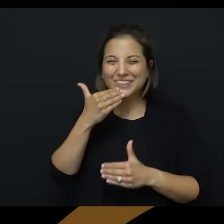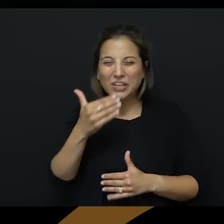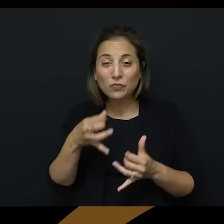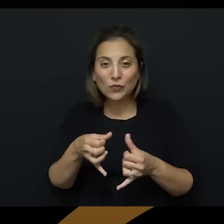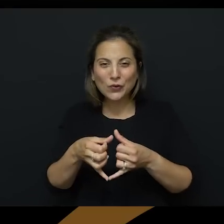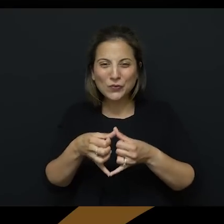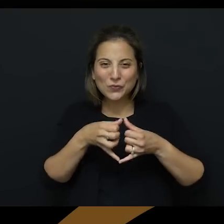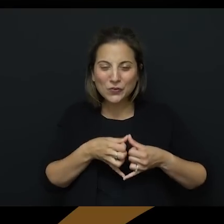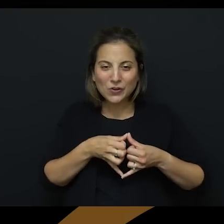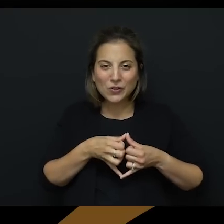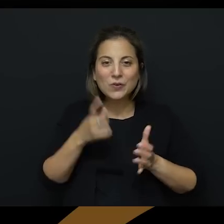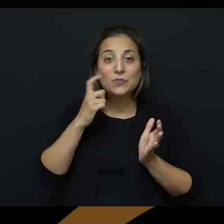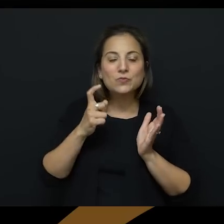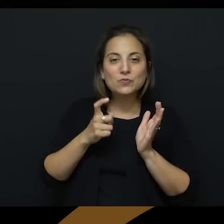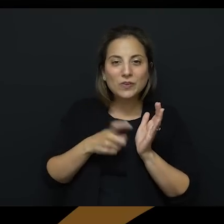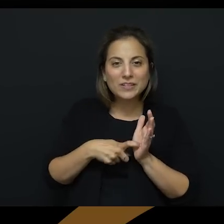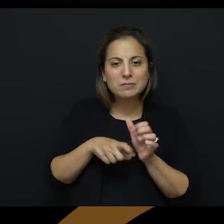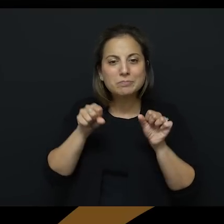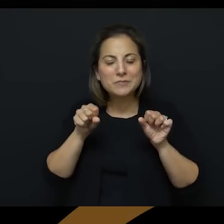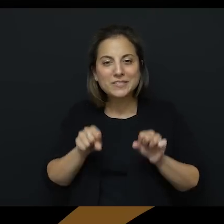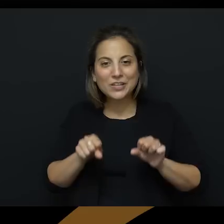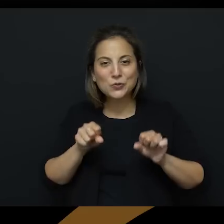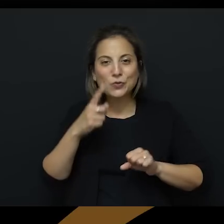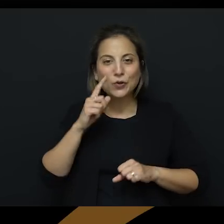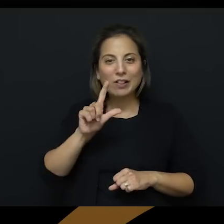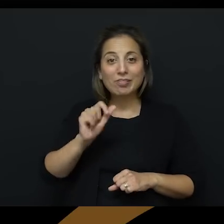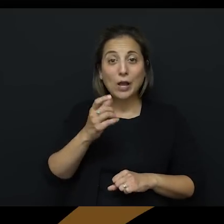and we are a great admirer of the work and service you provide.